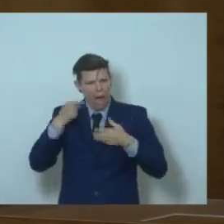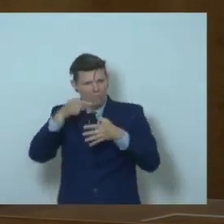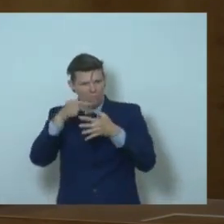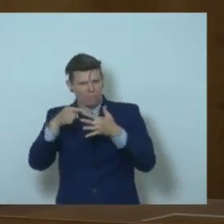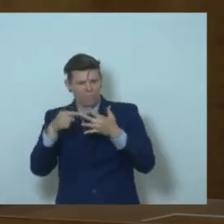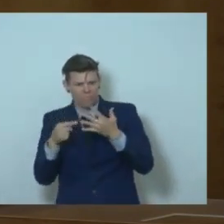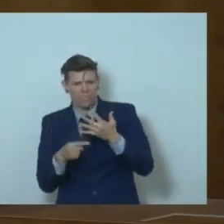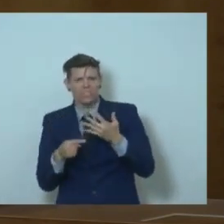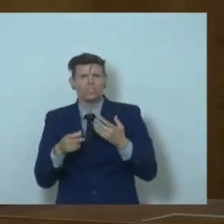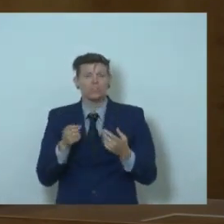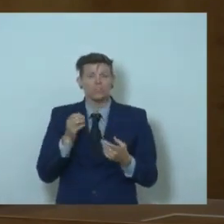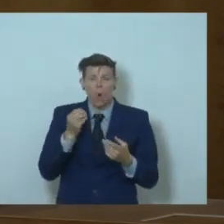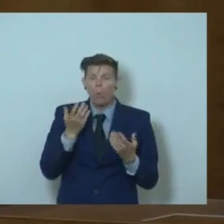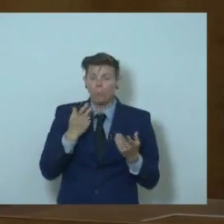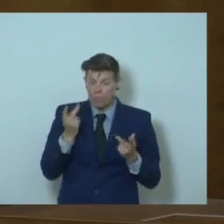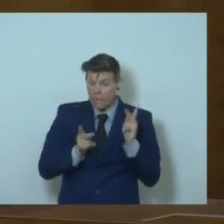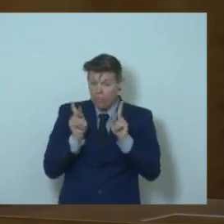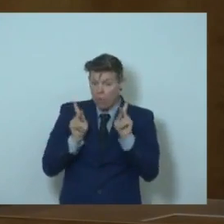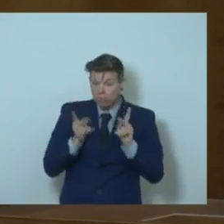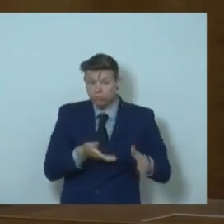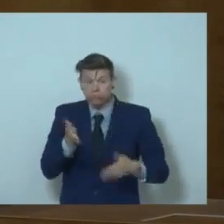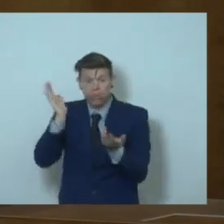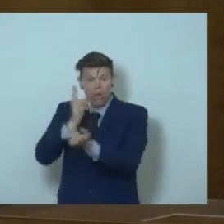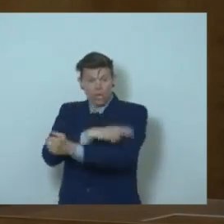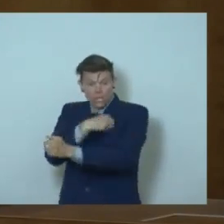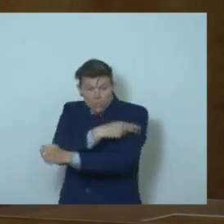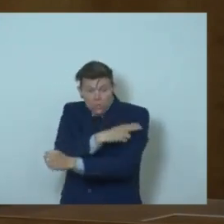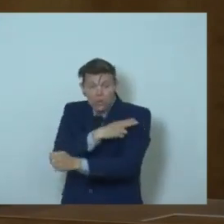YOU CAN FIND OUT THE NUMBER OF LIVE TEST.